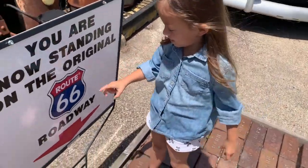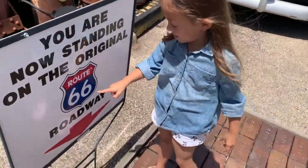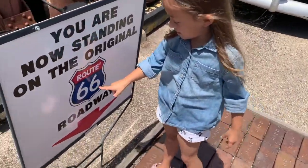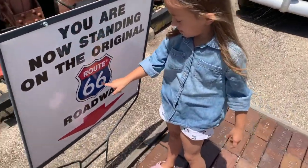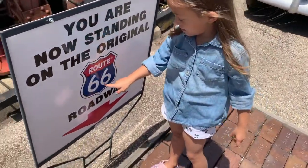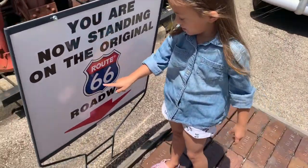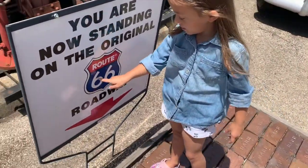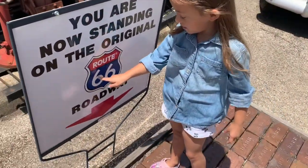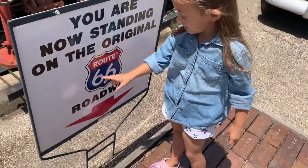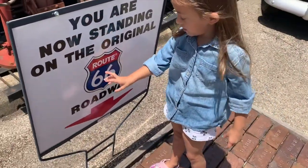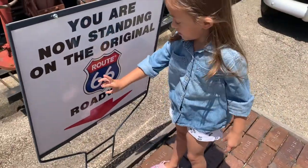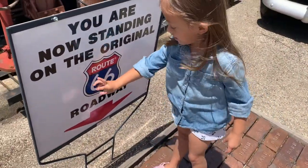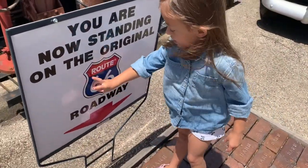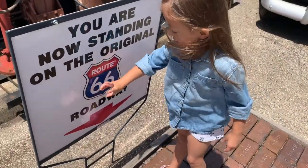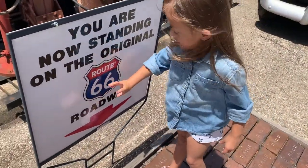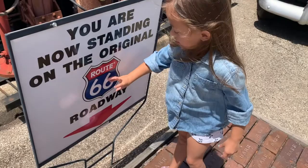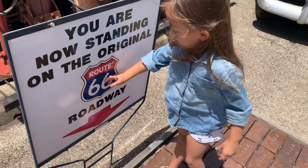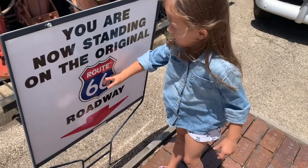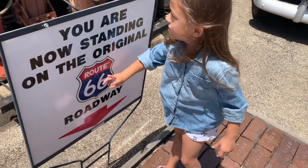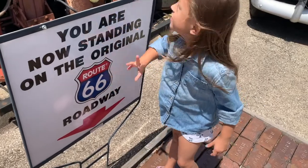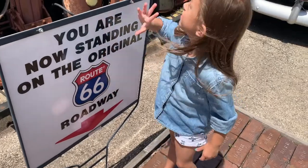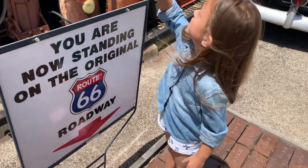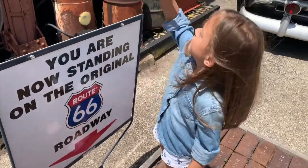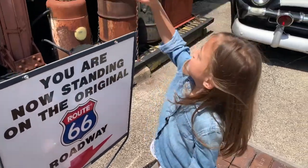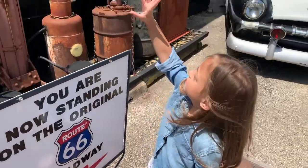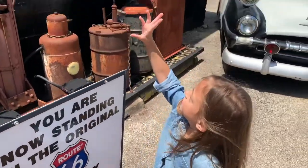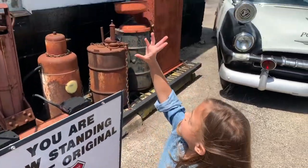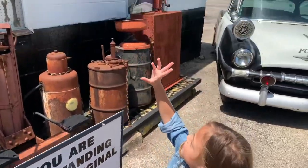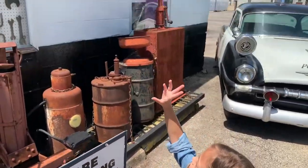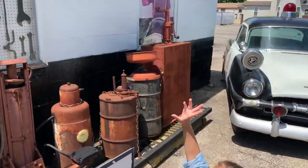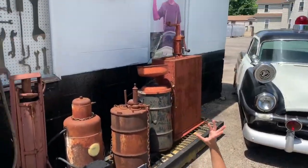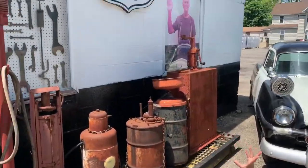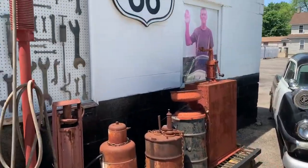More '66' here and there.